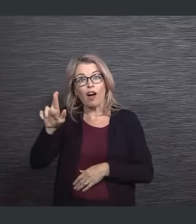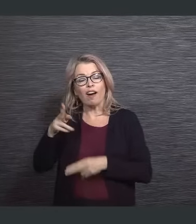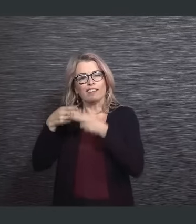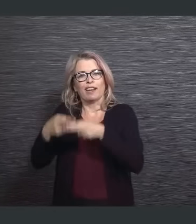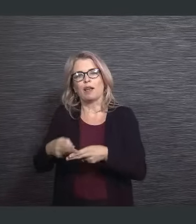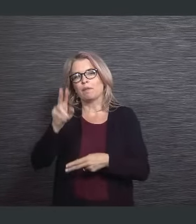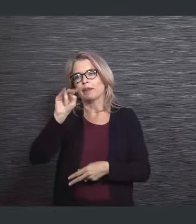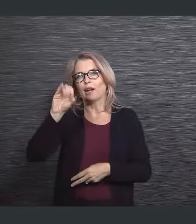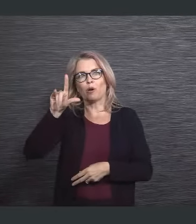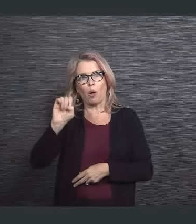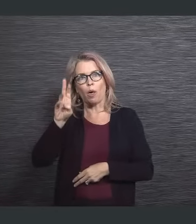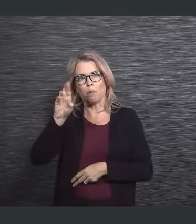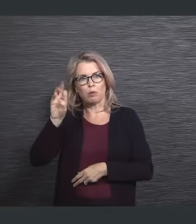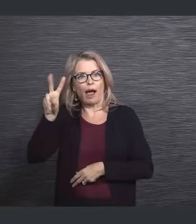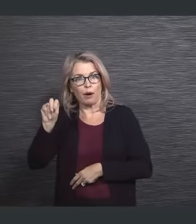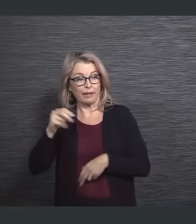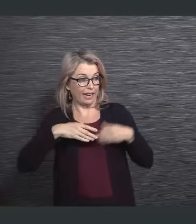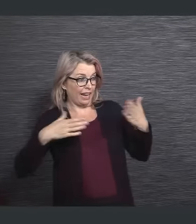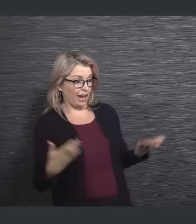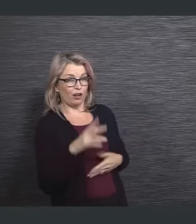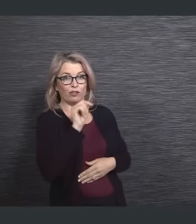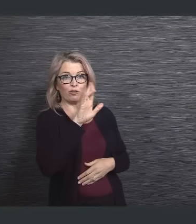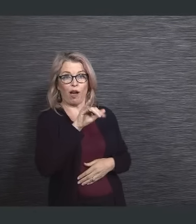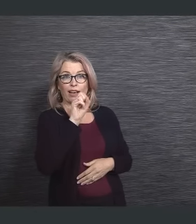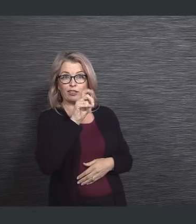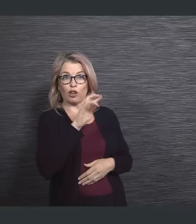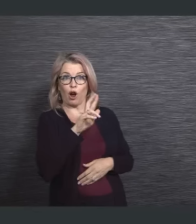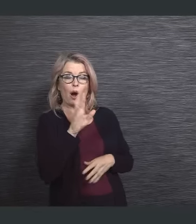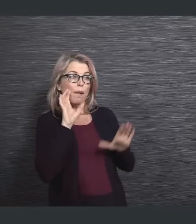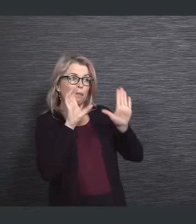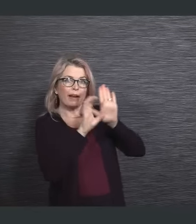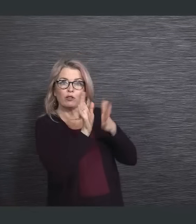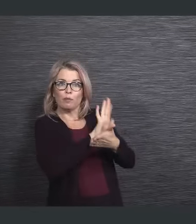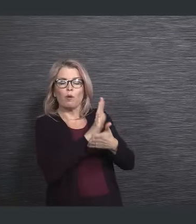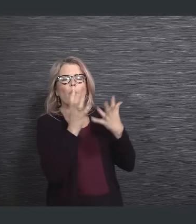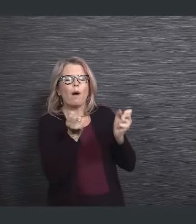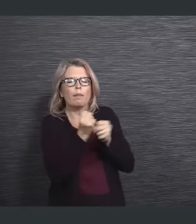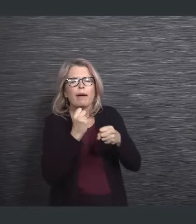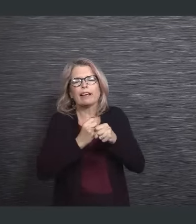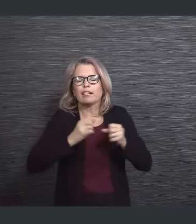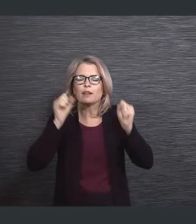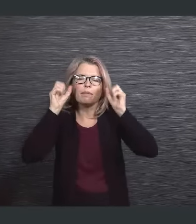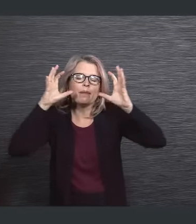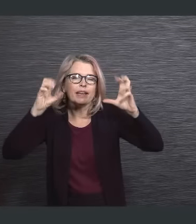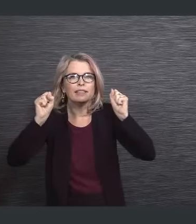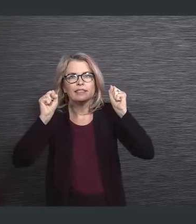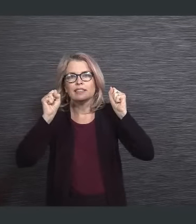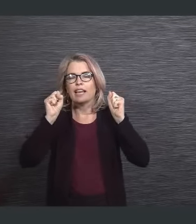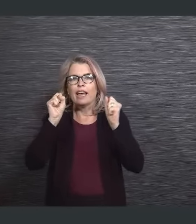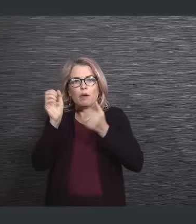At TriStar pictures, we want to create incredible, cinematic experiences, ones